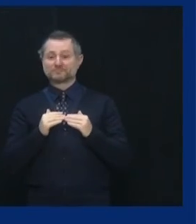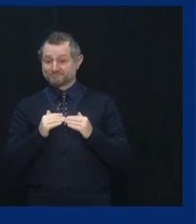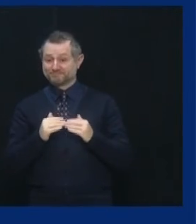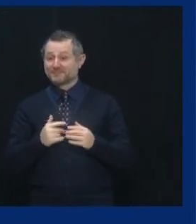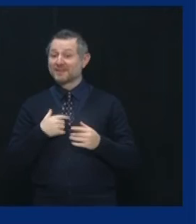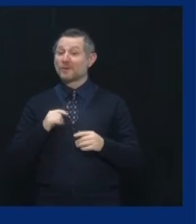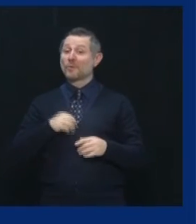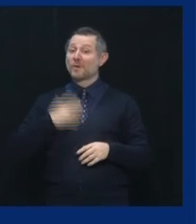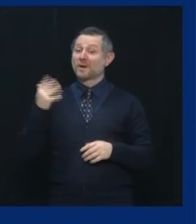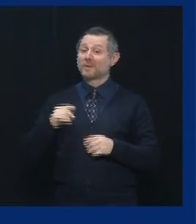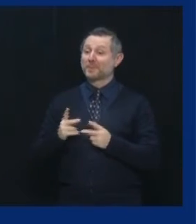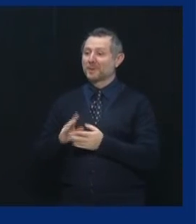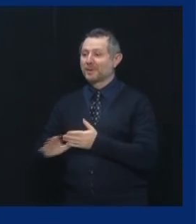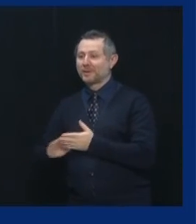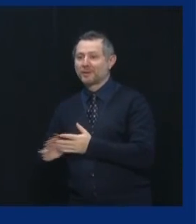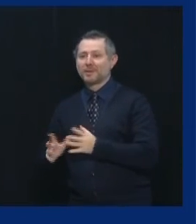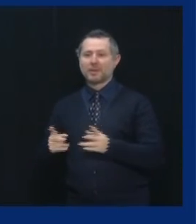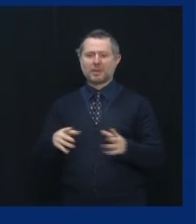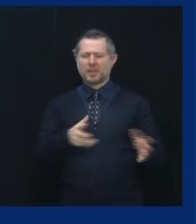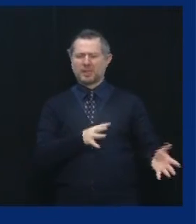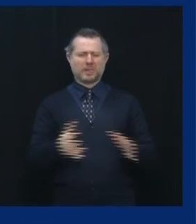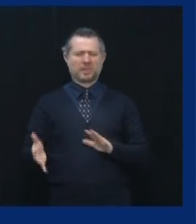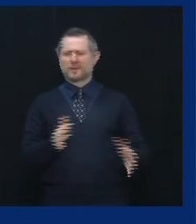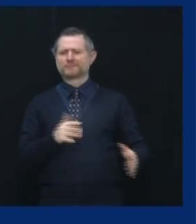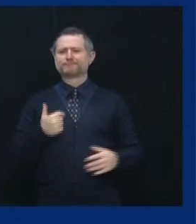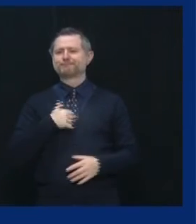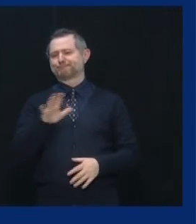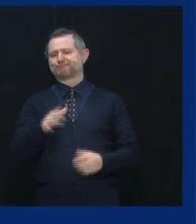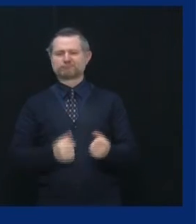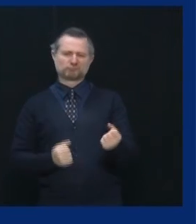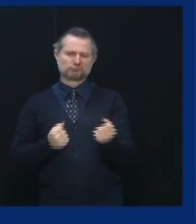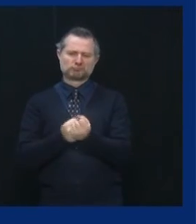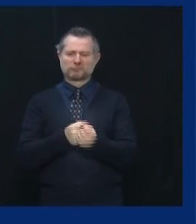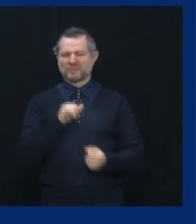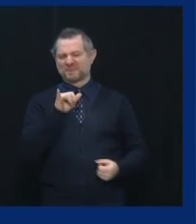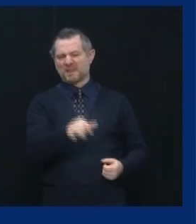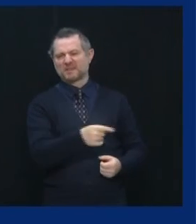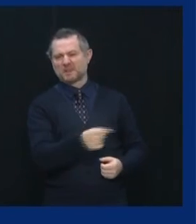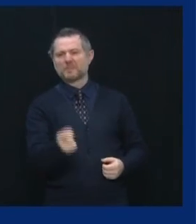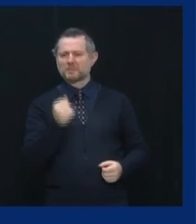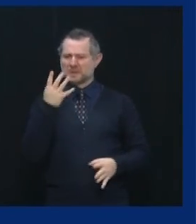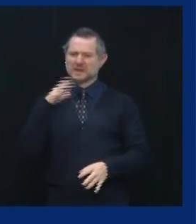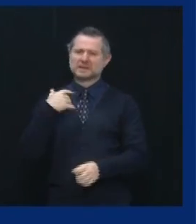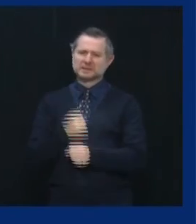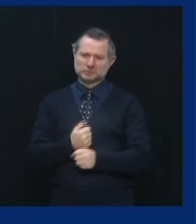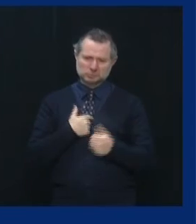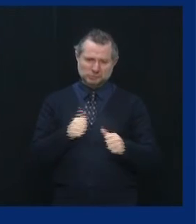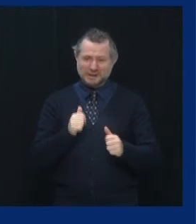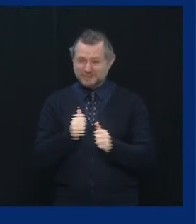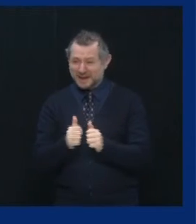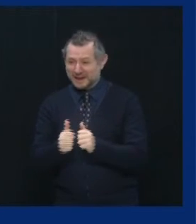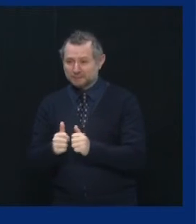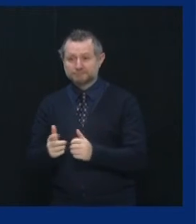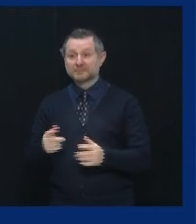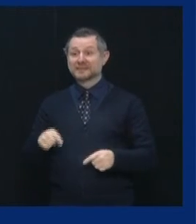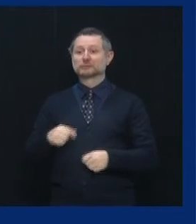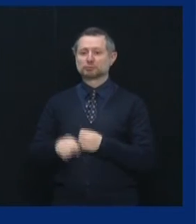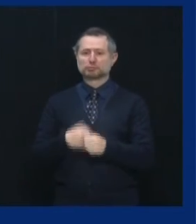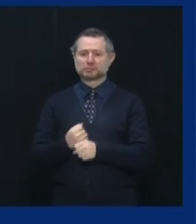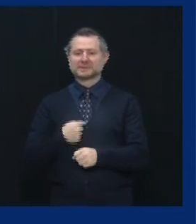OF THE JUSTICE SYSTEM.